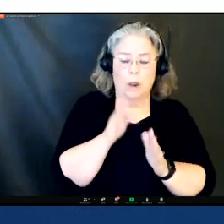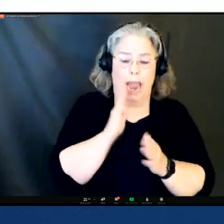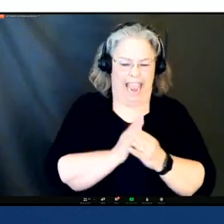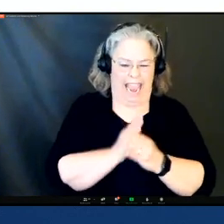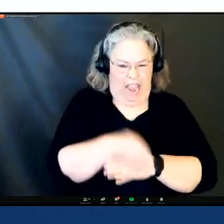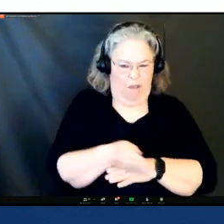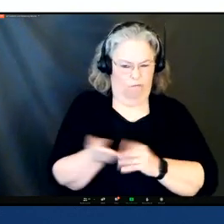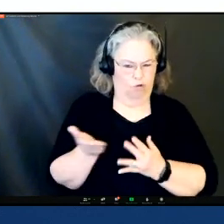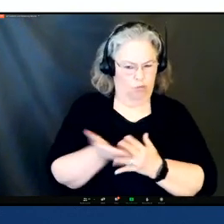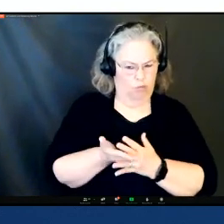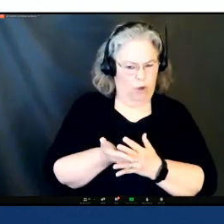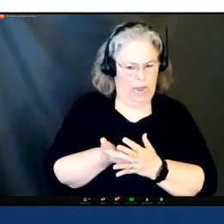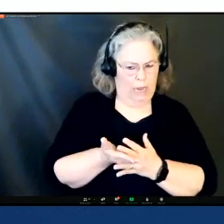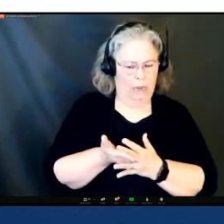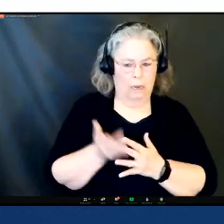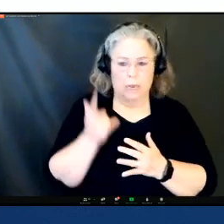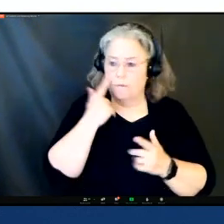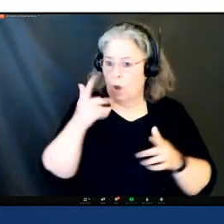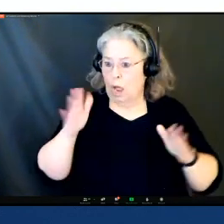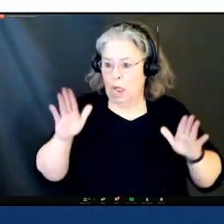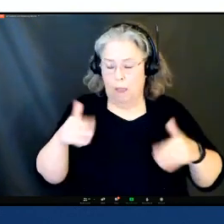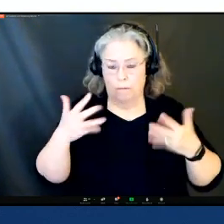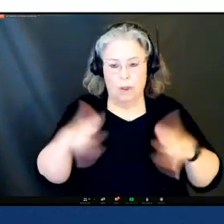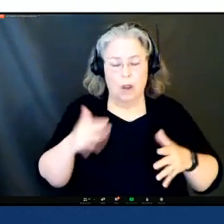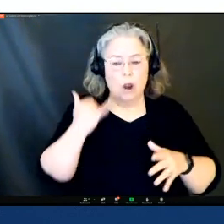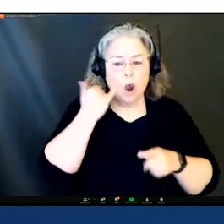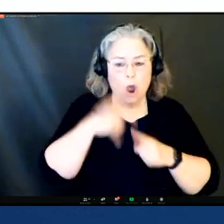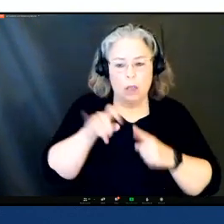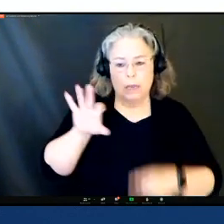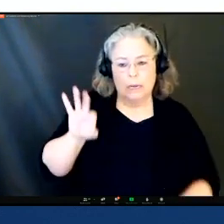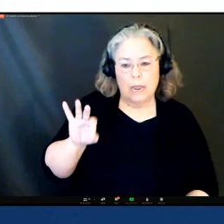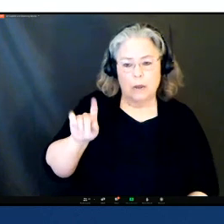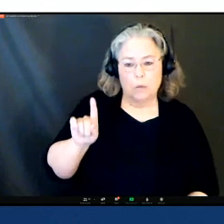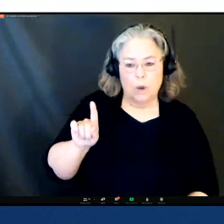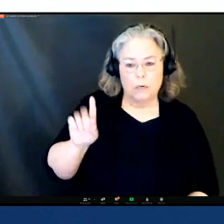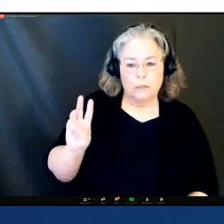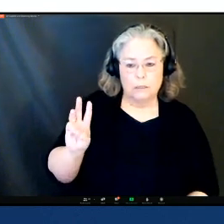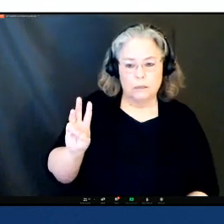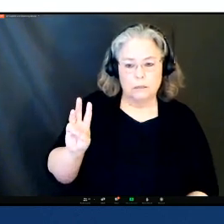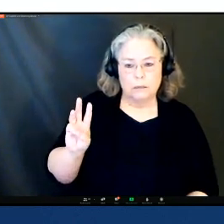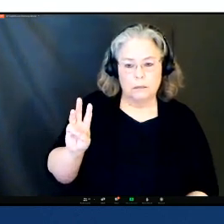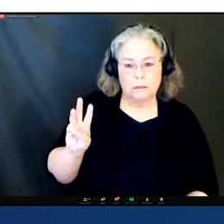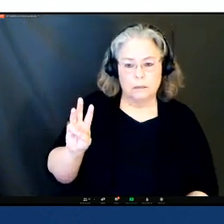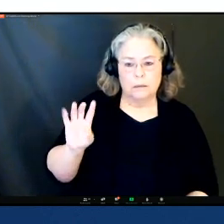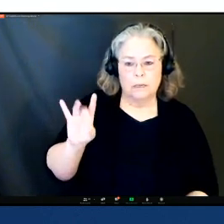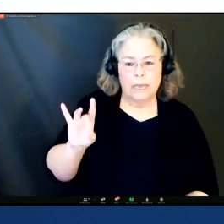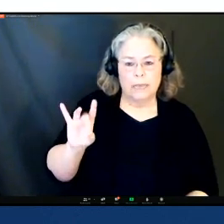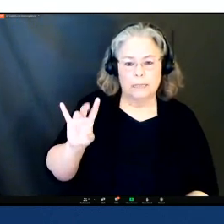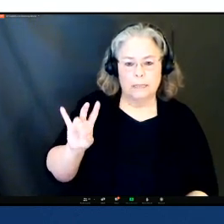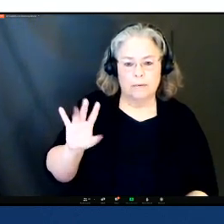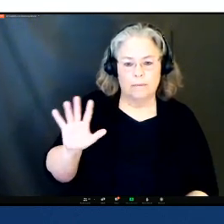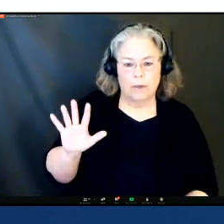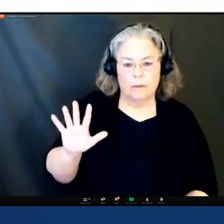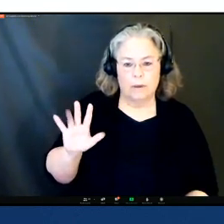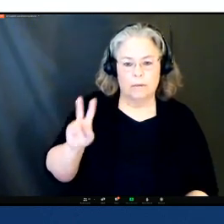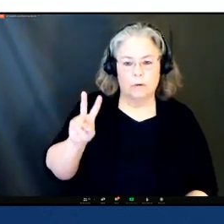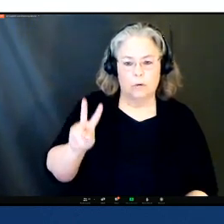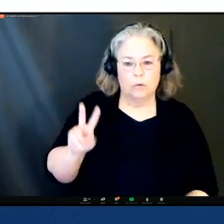If you haven't done so already, please call 9168752500